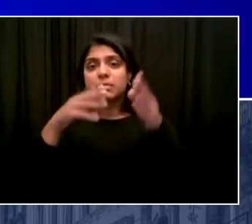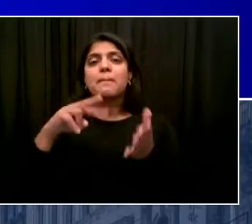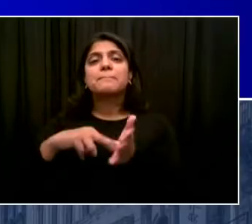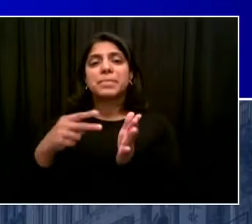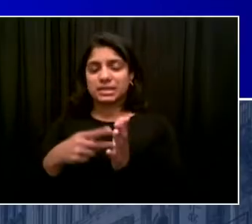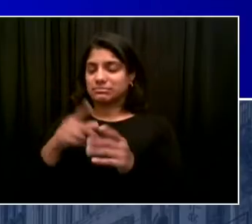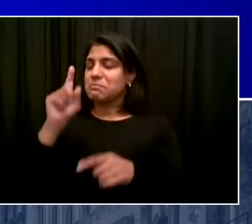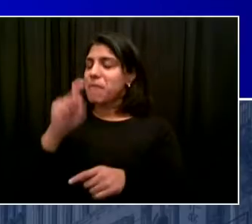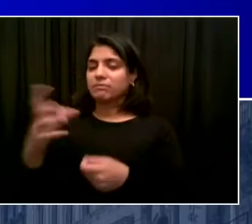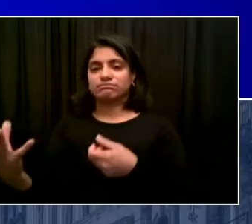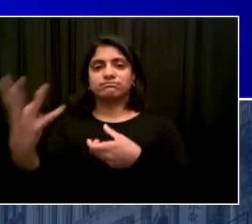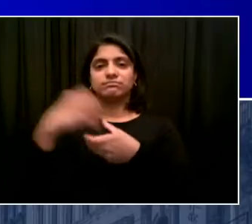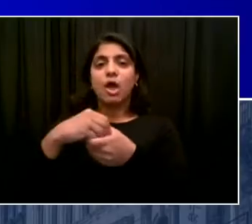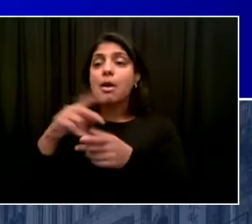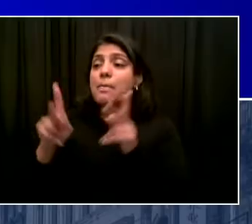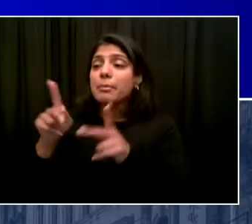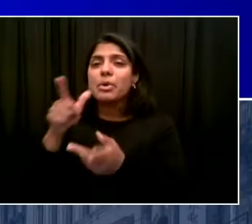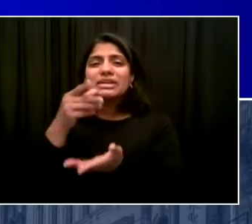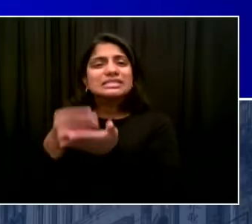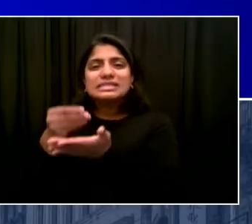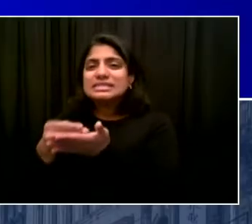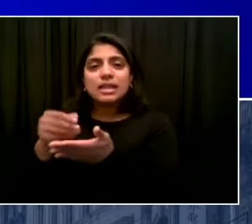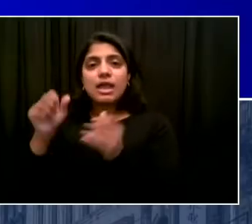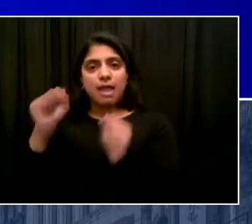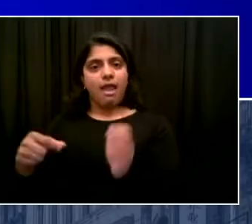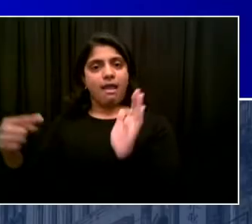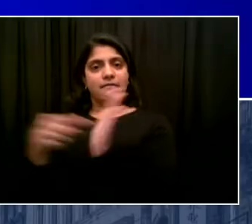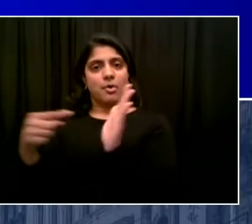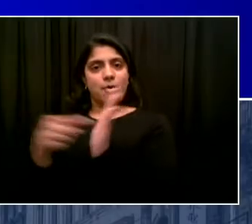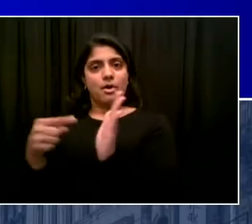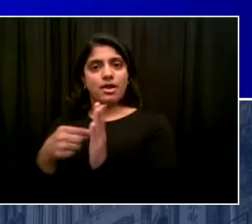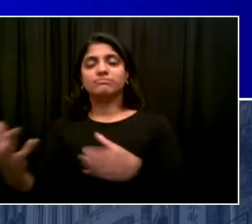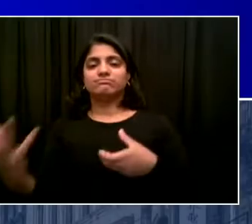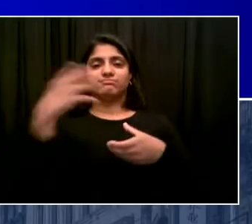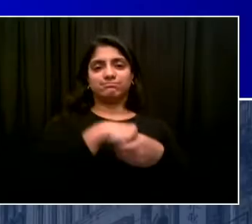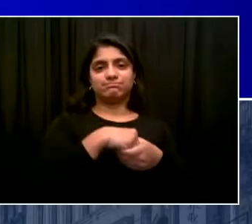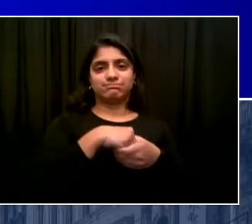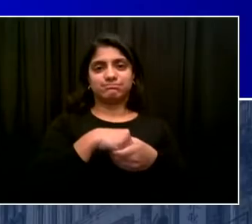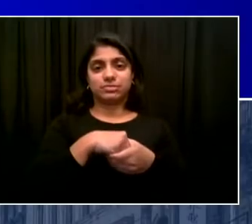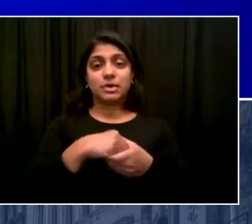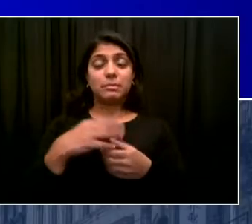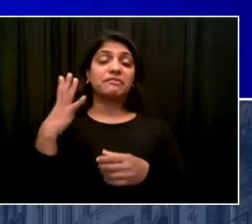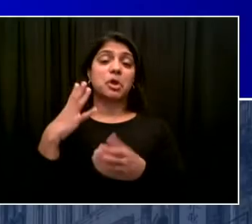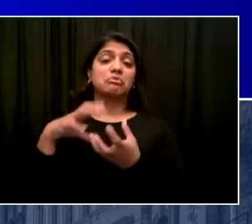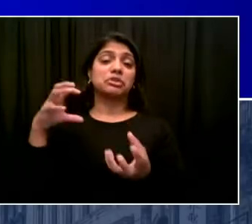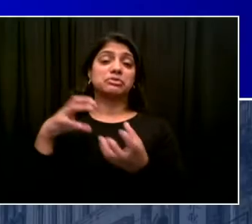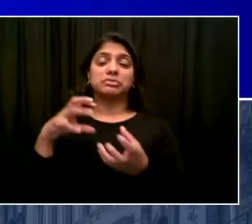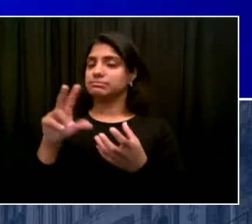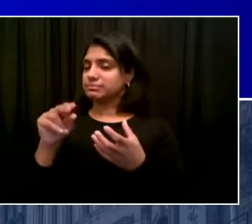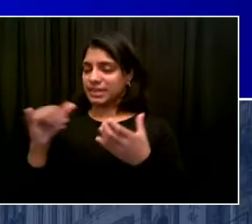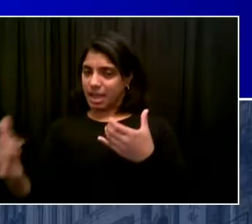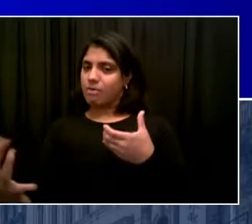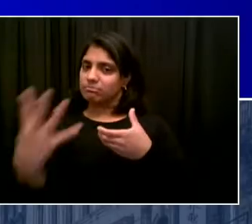IS ALSO SMACKED SMART ACTIONS IN THIS REZONING TO PROTECT THE COMMUNITY, HISTORICAL NATURE, CREATE A BALANCE, THERE HASN'T BEEN